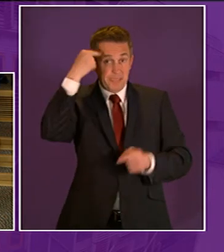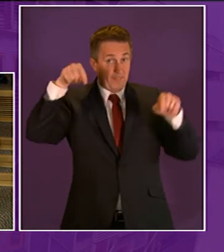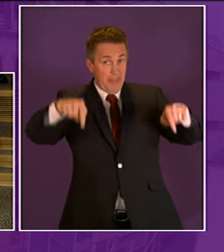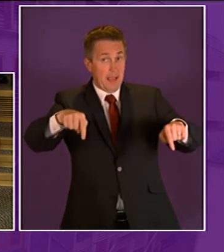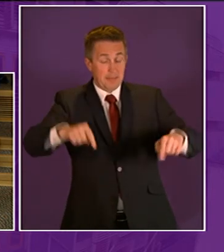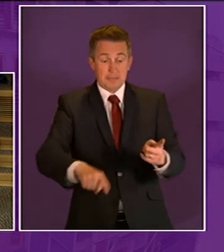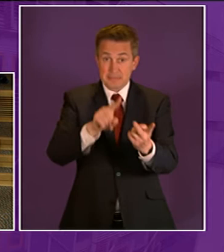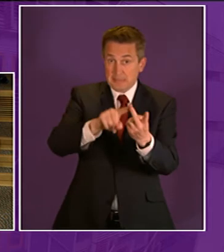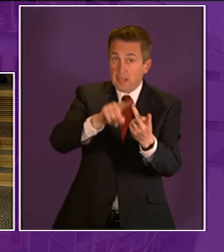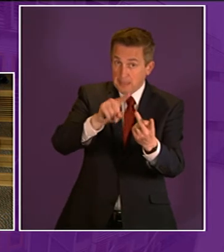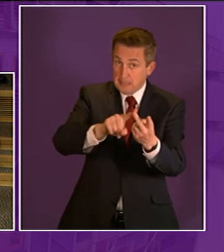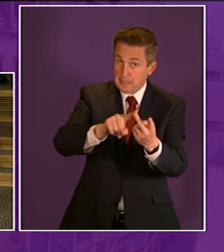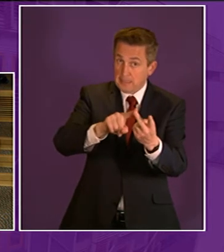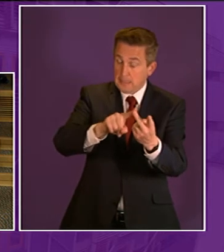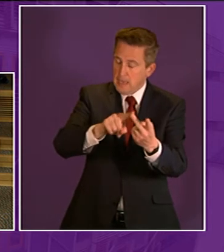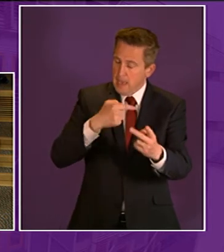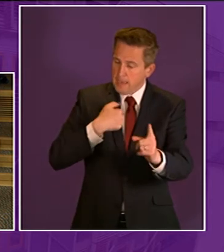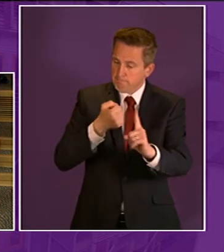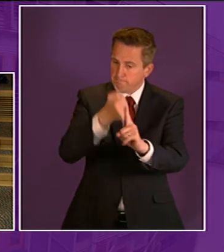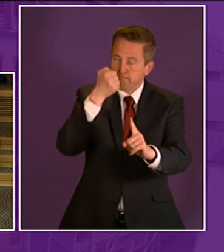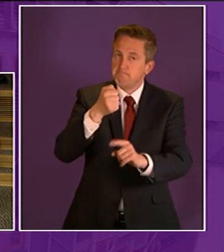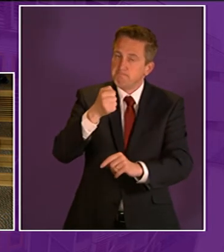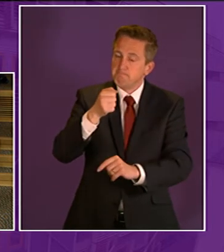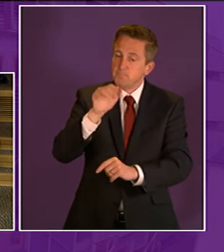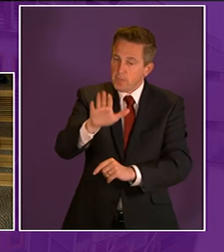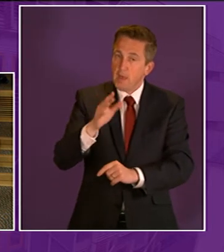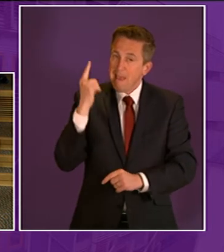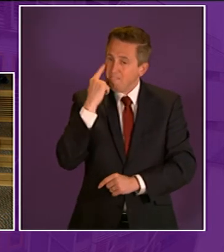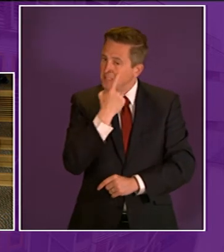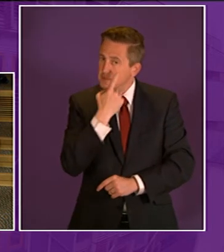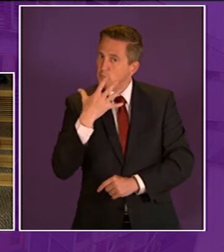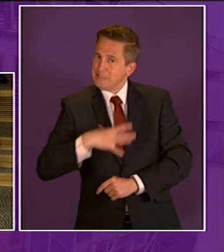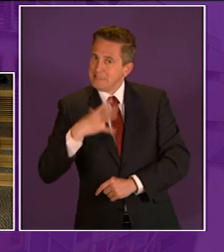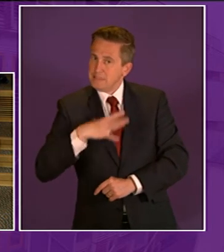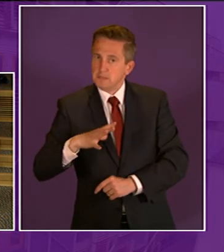Secondly, I insisted that a robust evidence base was needed to establish baselines on